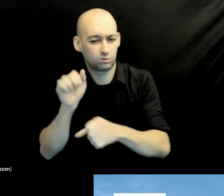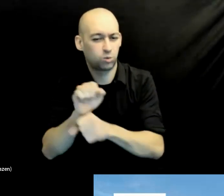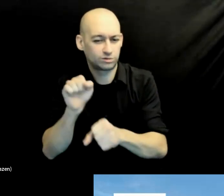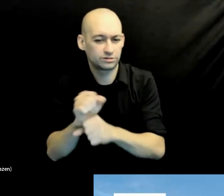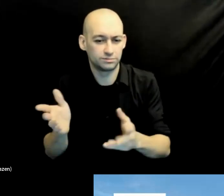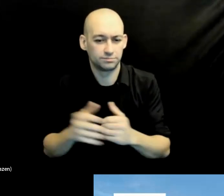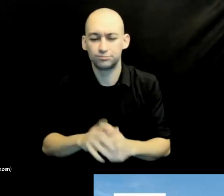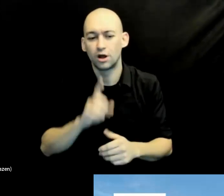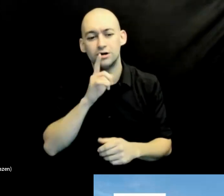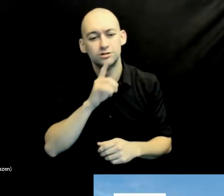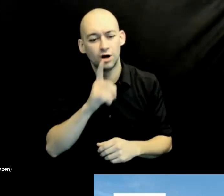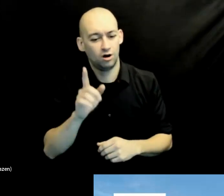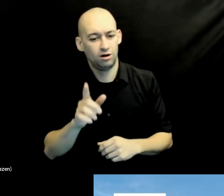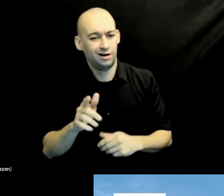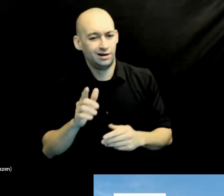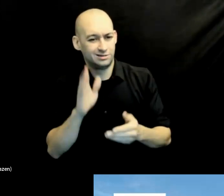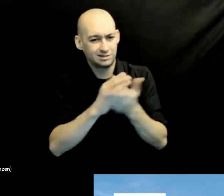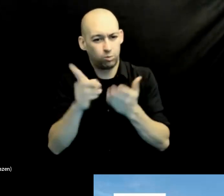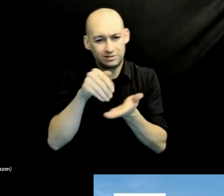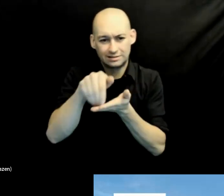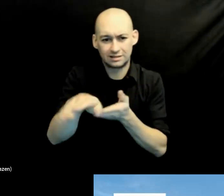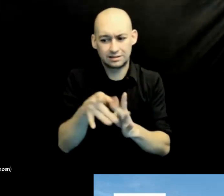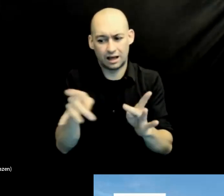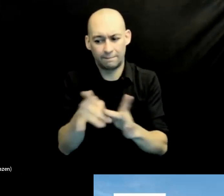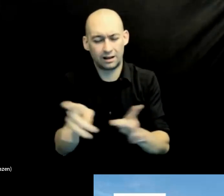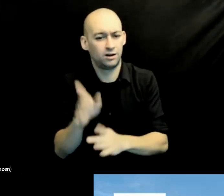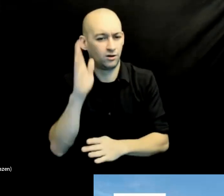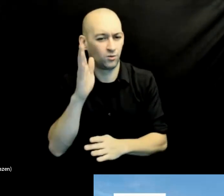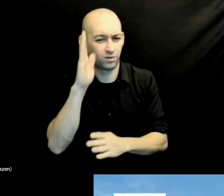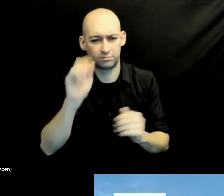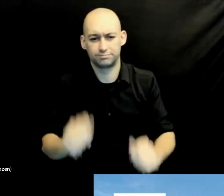Sure. As someone submits a comment it, you'll actually on the screen, it'll pop up and say,